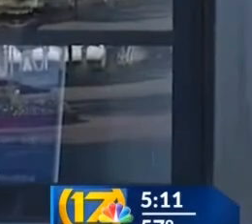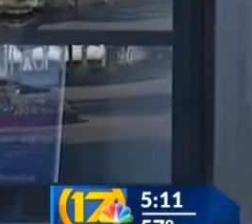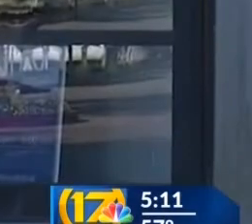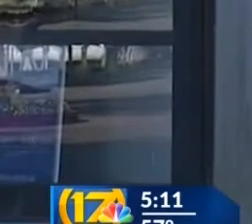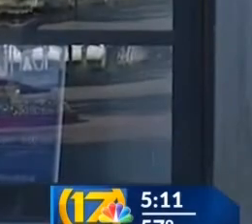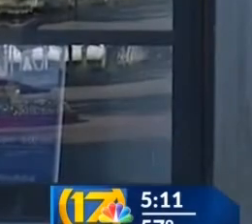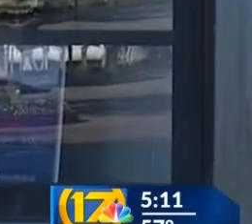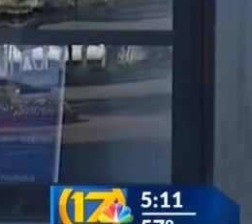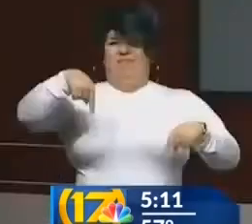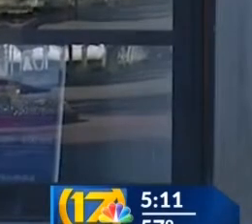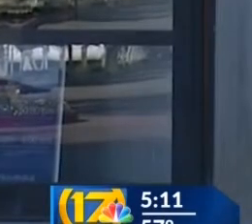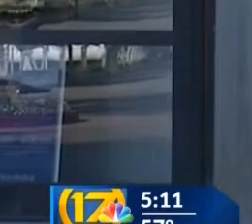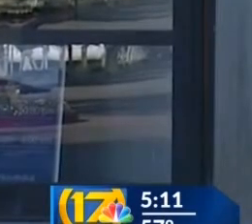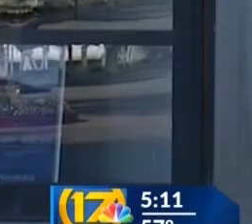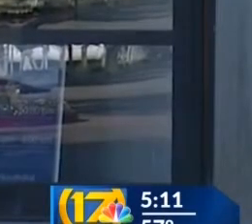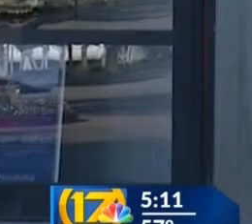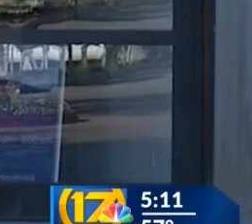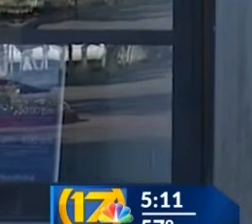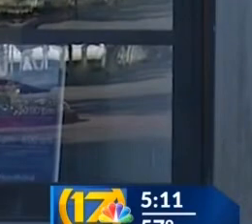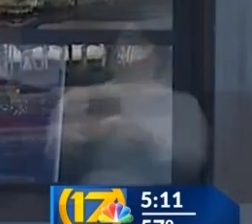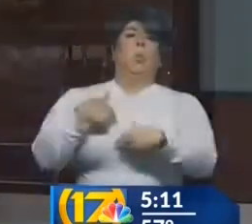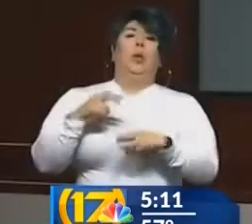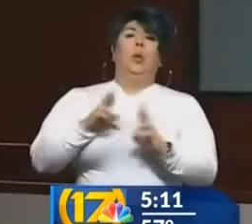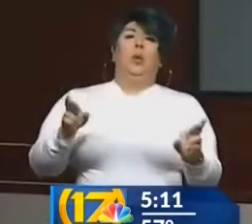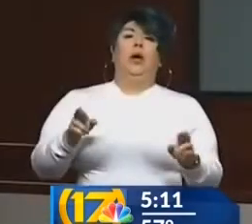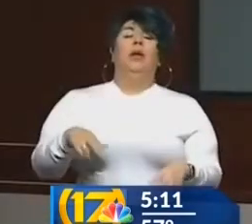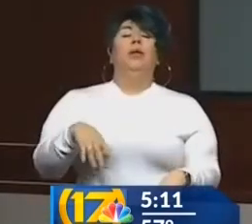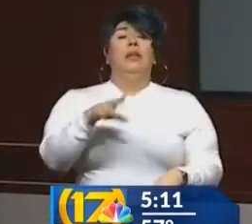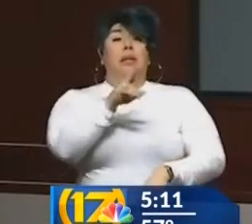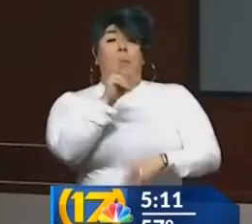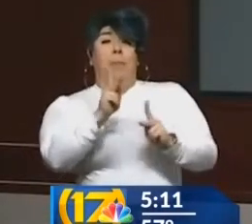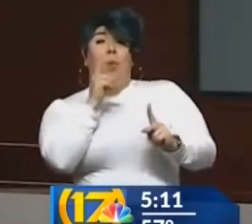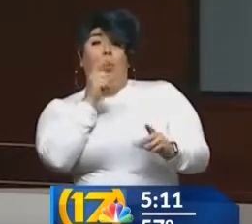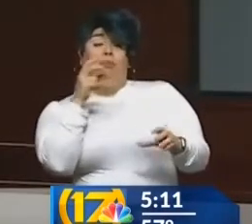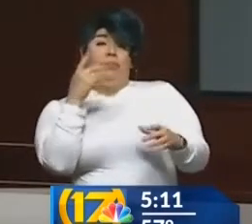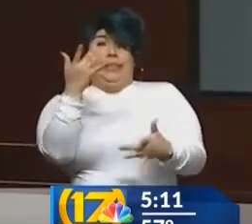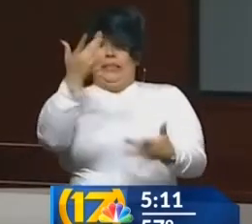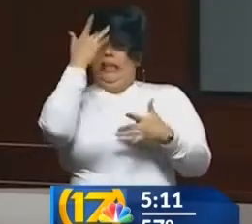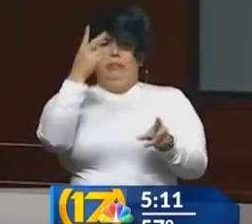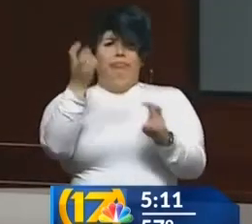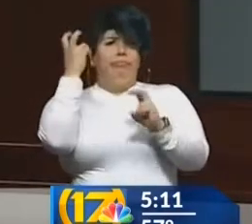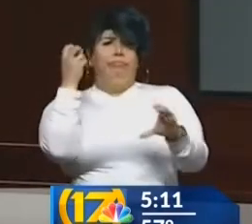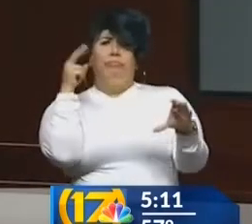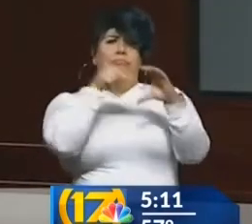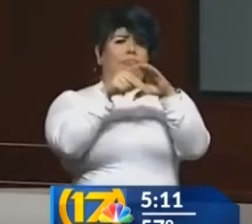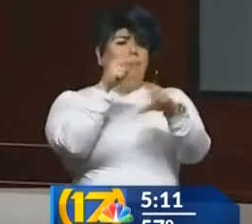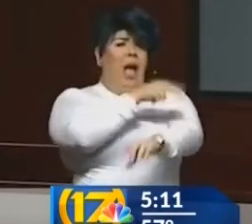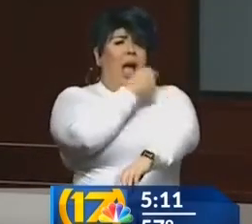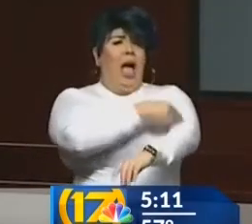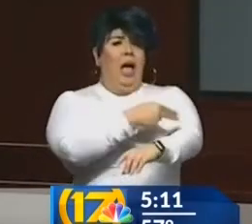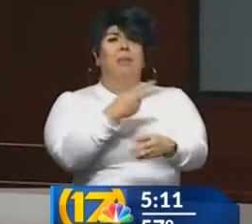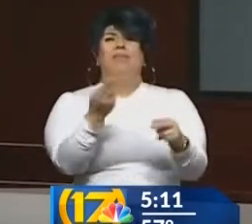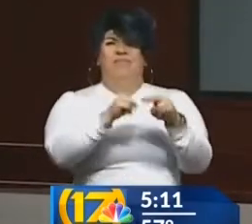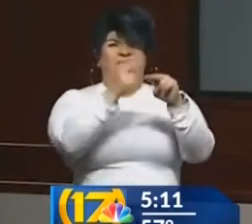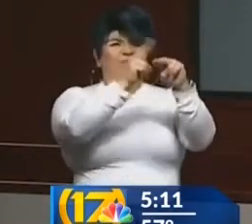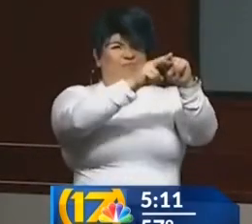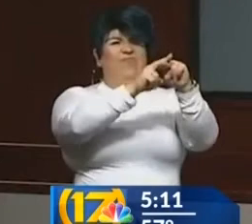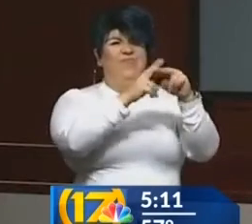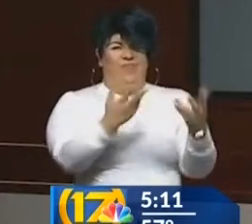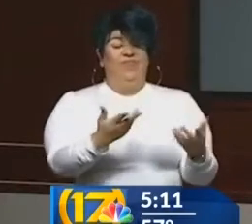RUSSELL JUDD: "YES, WE SEE THE NUMBER OF HOSPITALIZED PATIENTS IS INCREASING. THE NARROWEST NECK OF THE